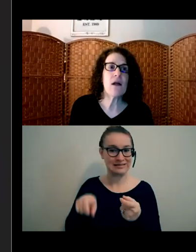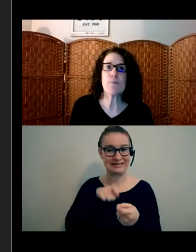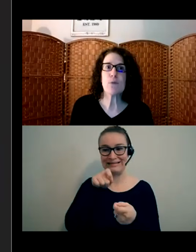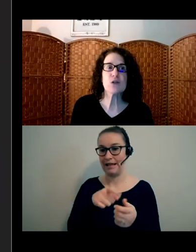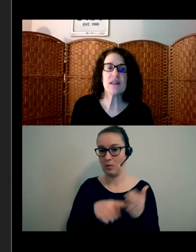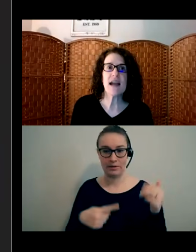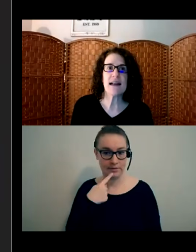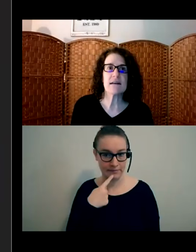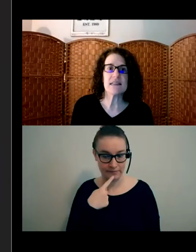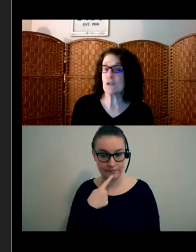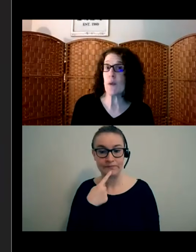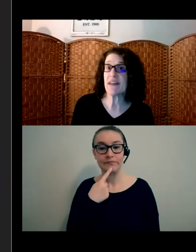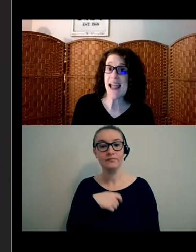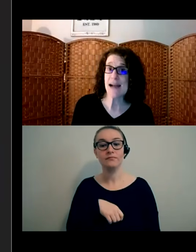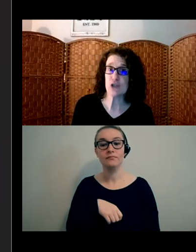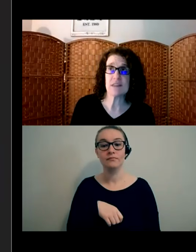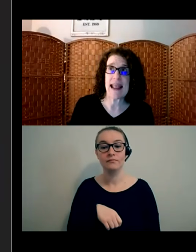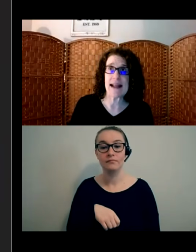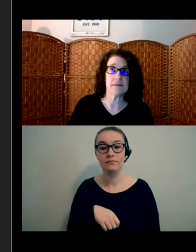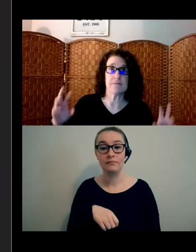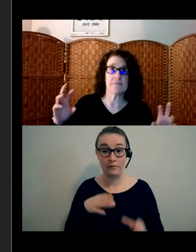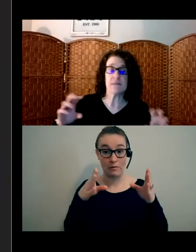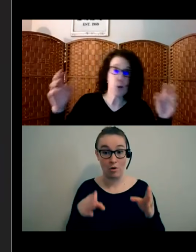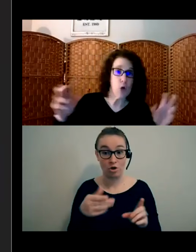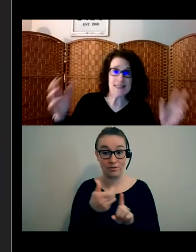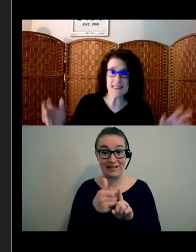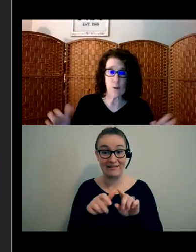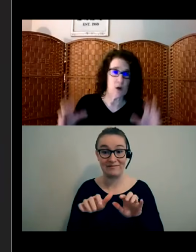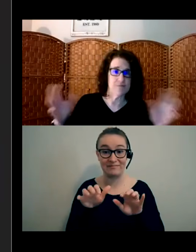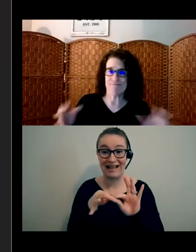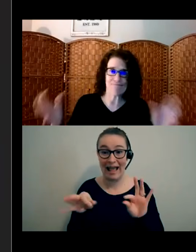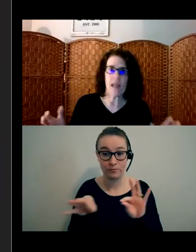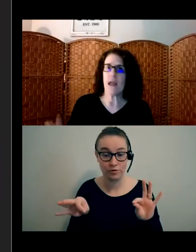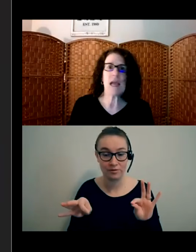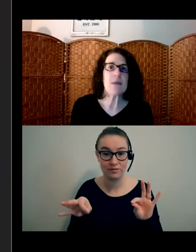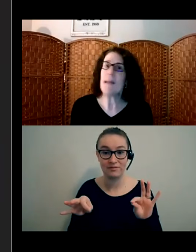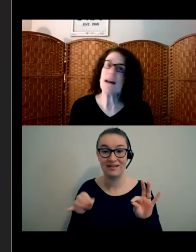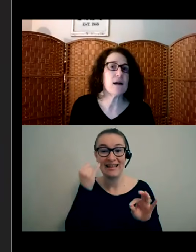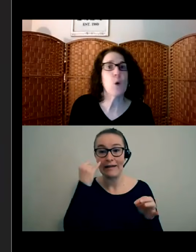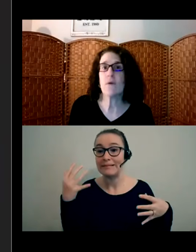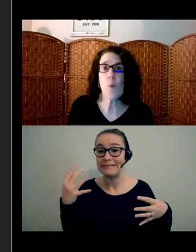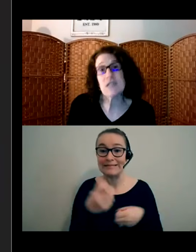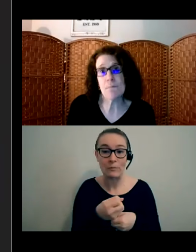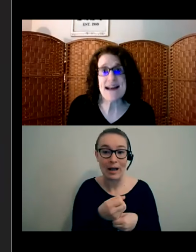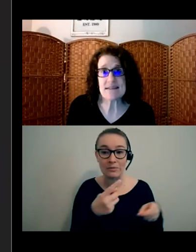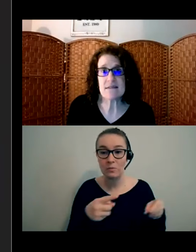The person that is doing the captions and summarizing words may not note the full effect.